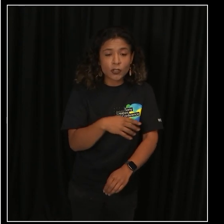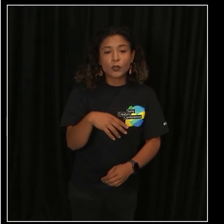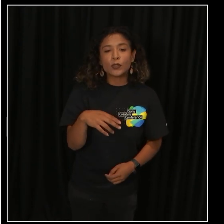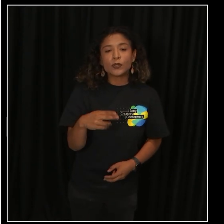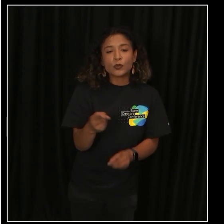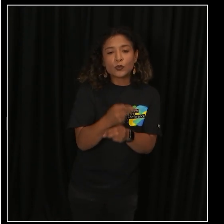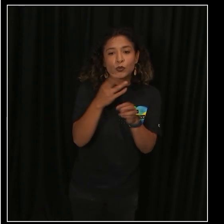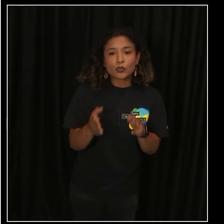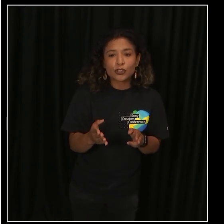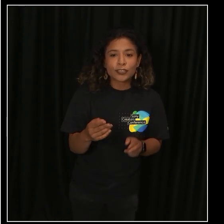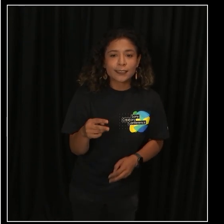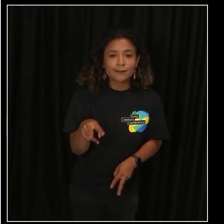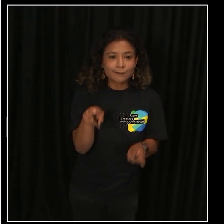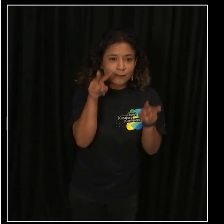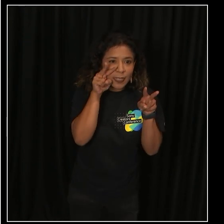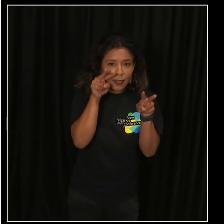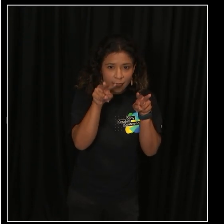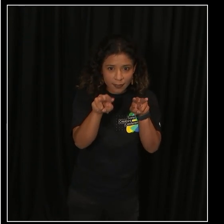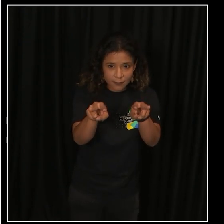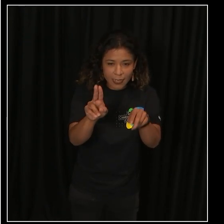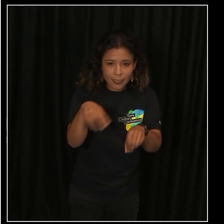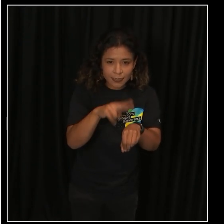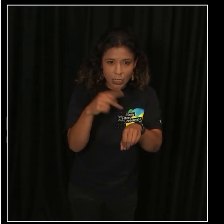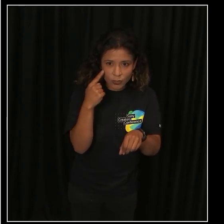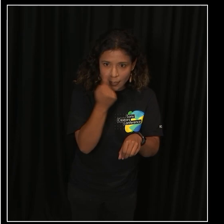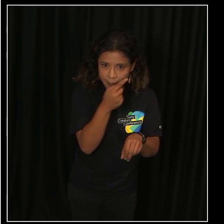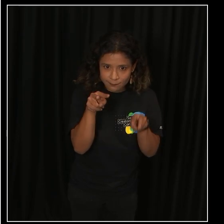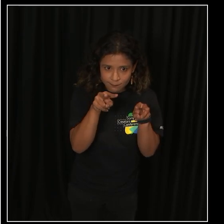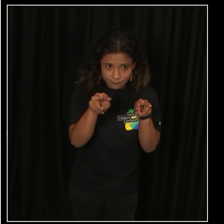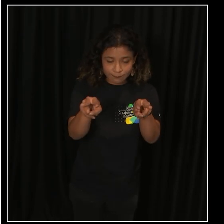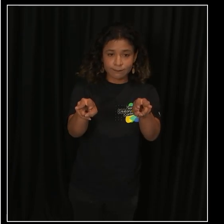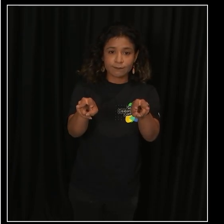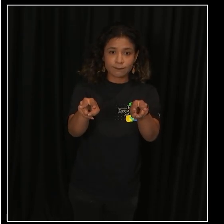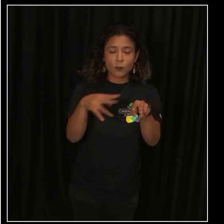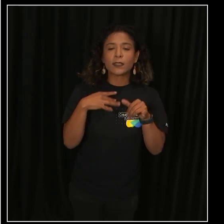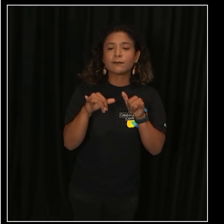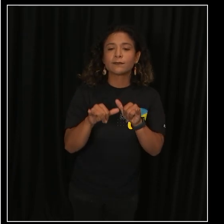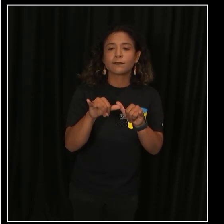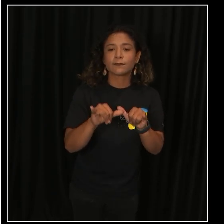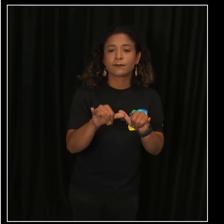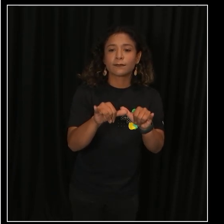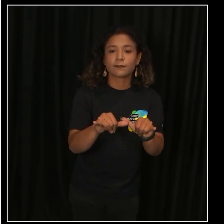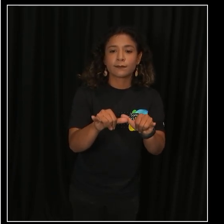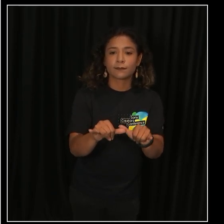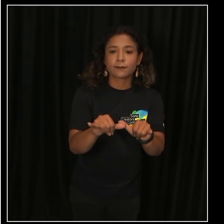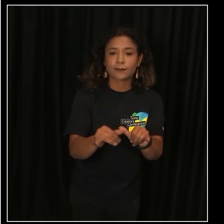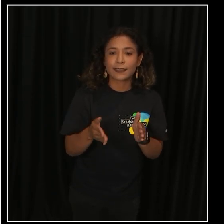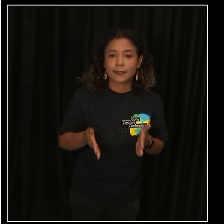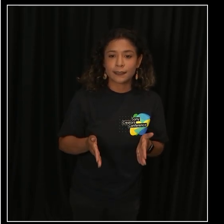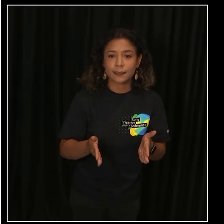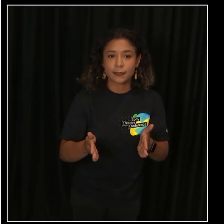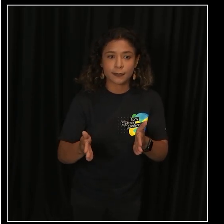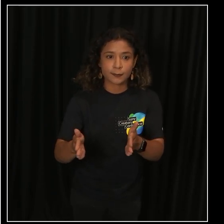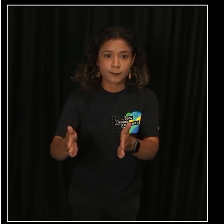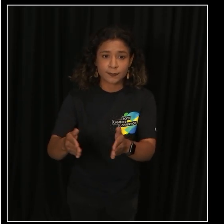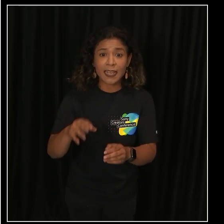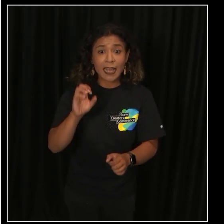This can further improve rendering quality while maintaining of rendering cost. It can also reduce that cost while